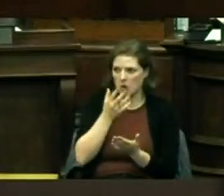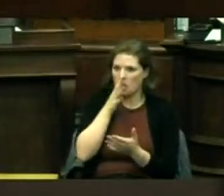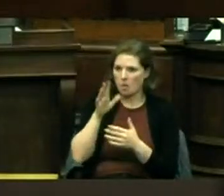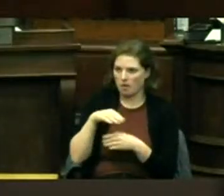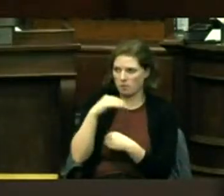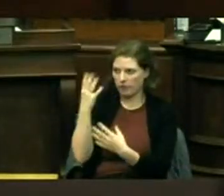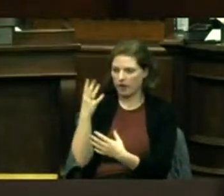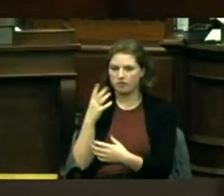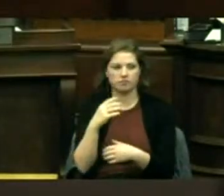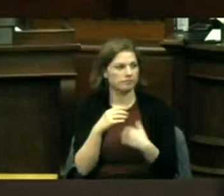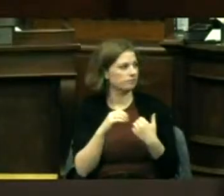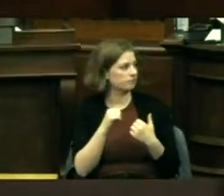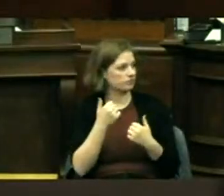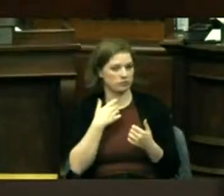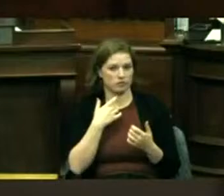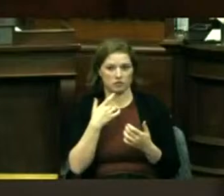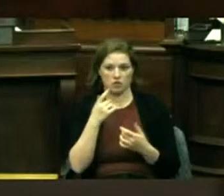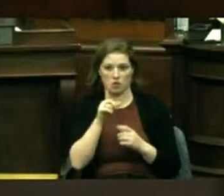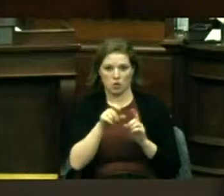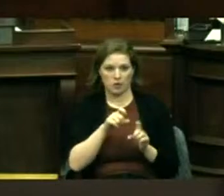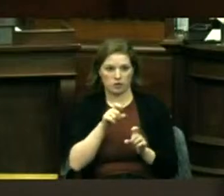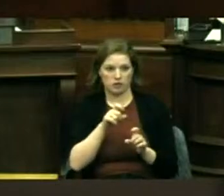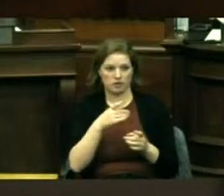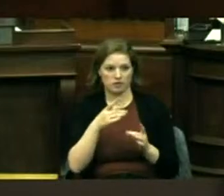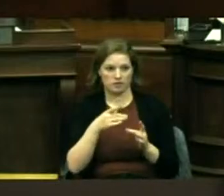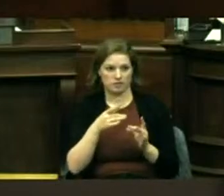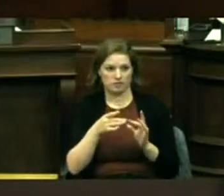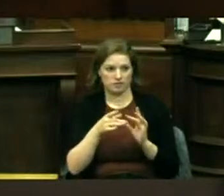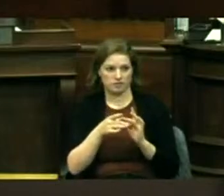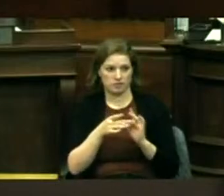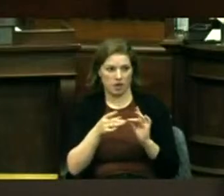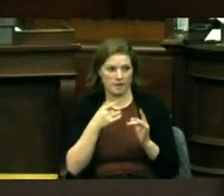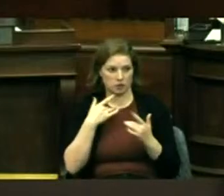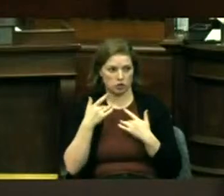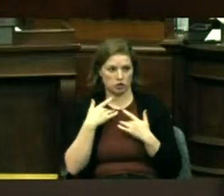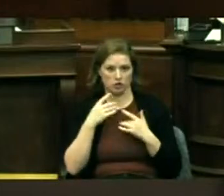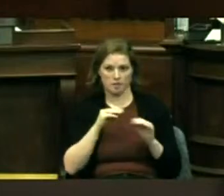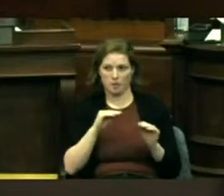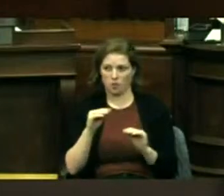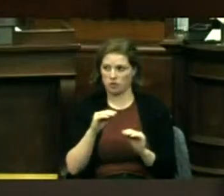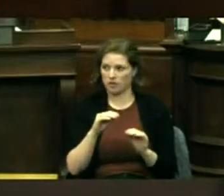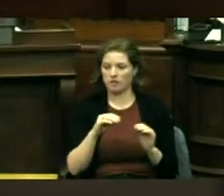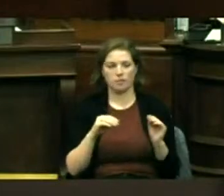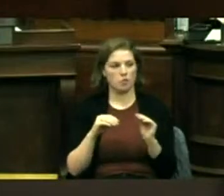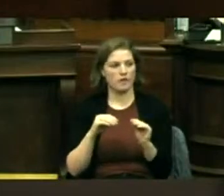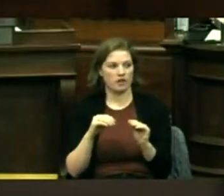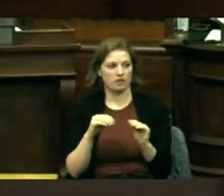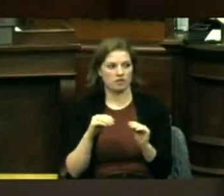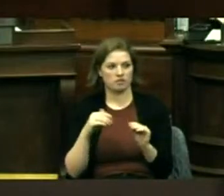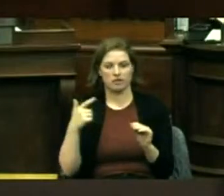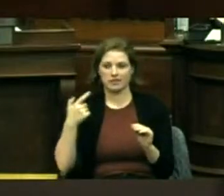additional information you need, we can do that. Okay. I'll. And then is there any additional